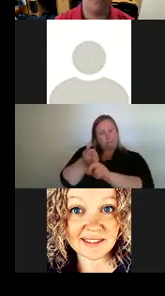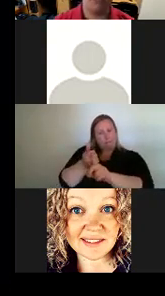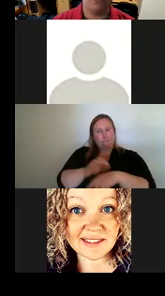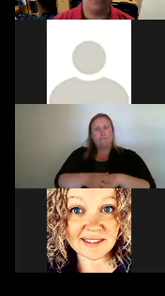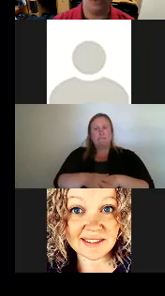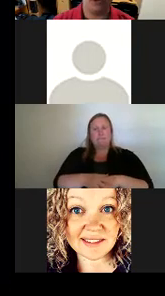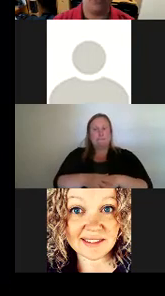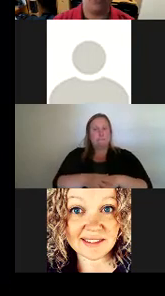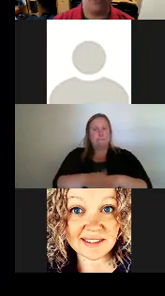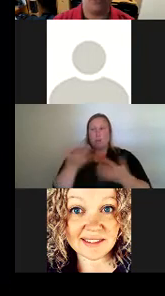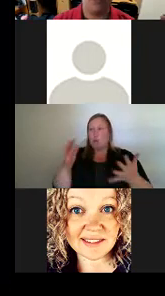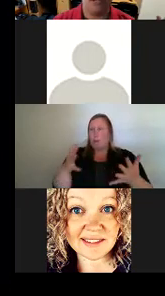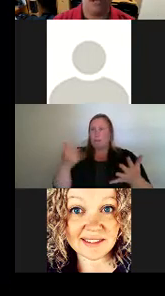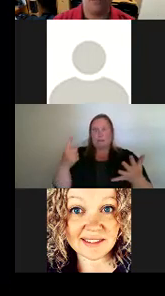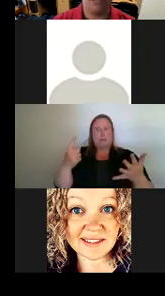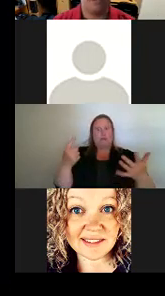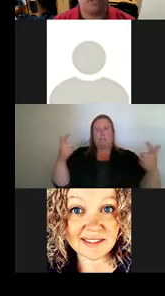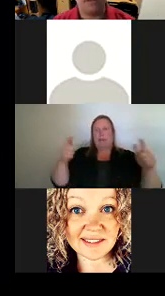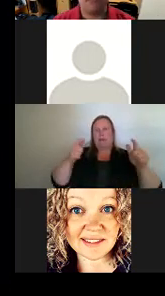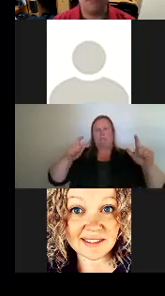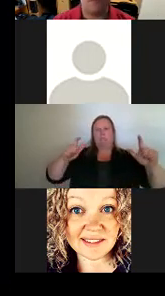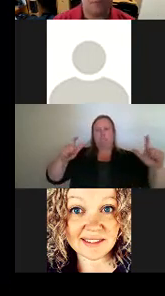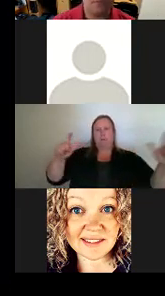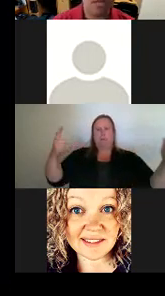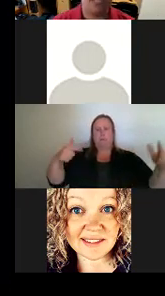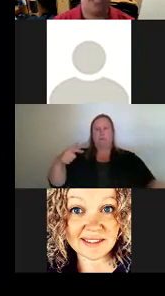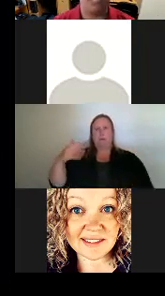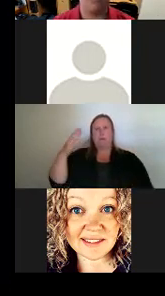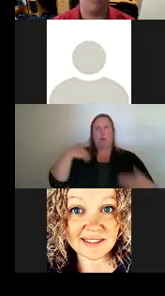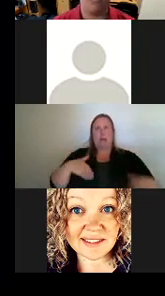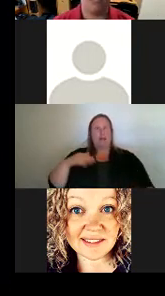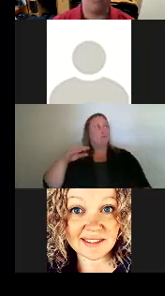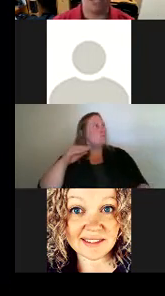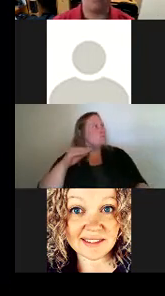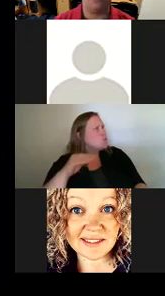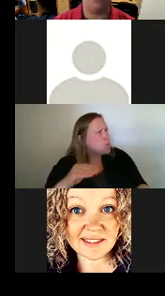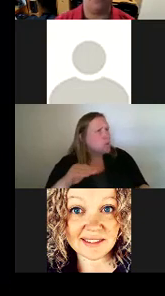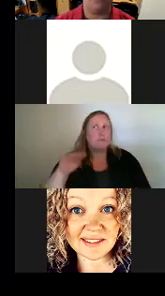SOMETHING SO LARGE WHERE SOMEONE IS GOING TO HAVE TO MOVE THEIR BODY AND NECK AND BACK IN ORDER TO SEE THE